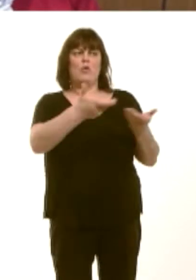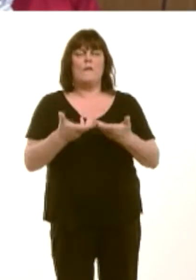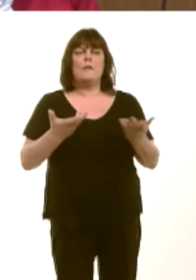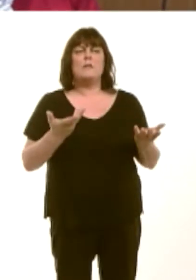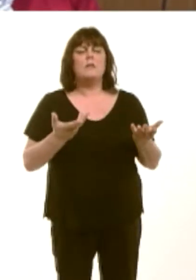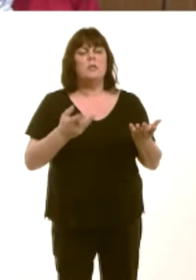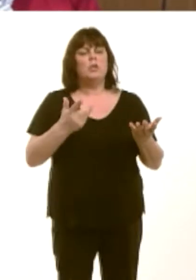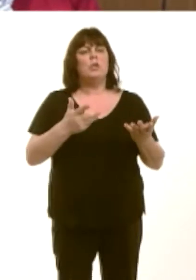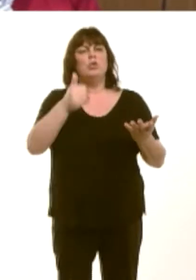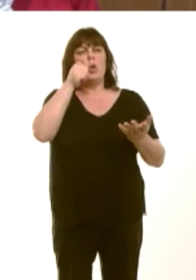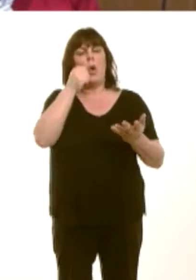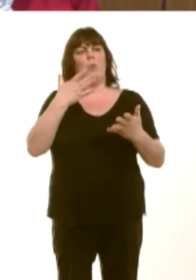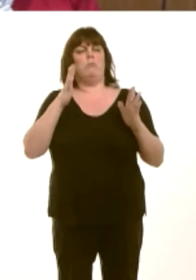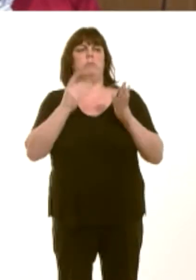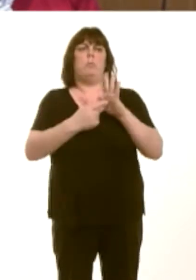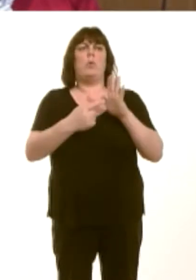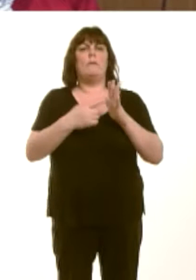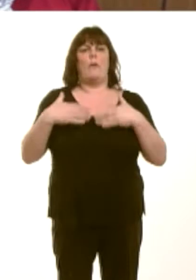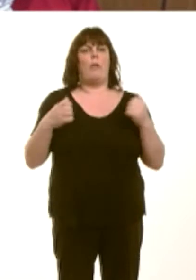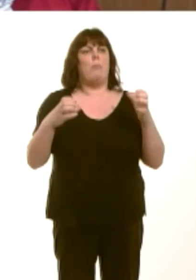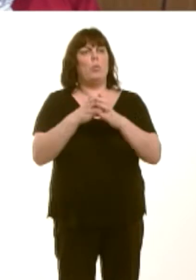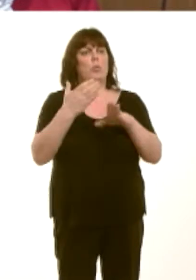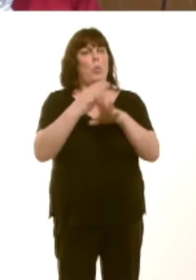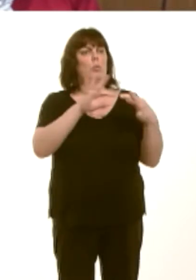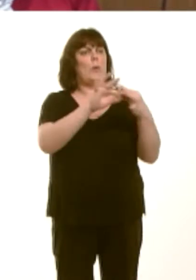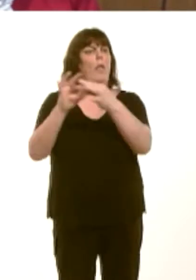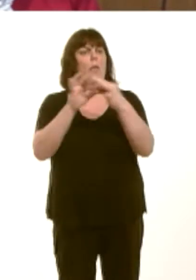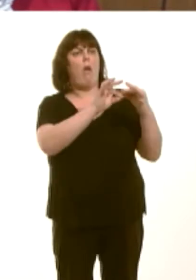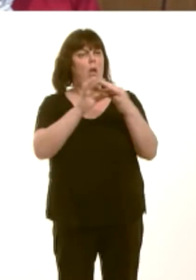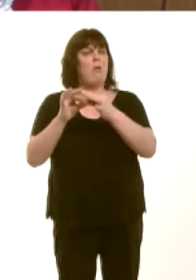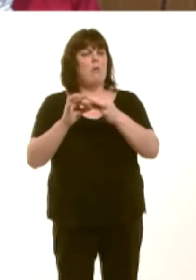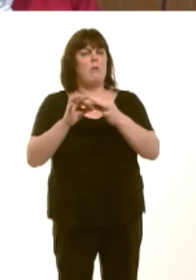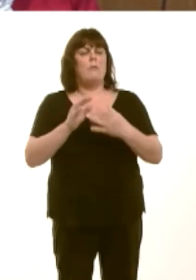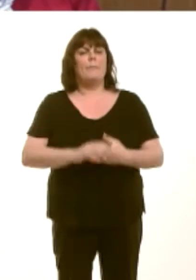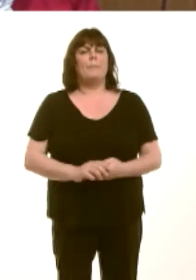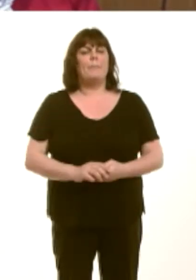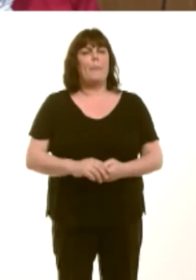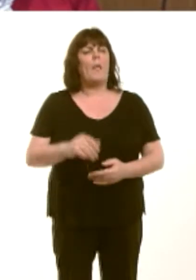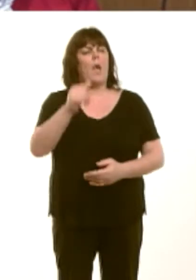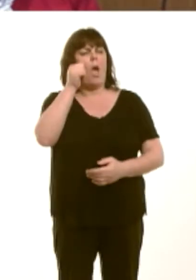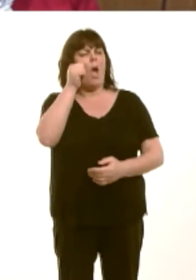Collaboration between the health boards is particularly important, and I understand there have been some positive moves in that regard.